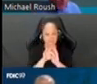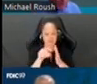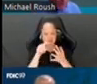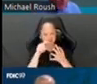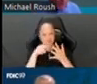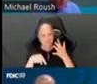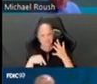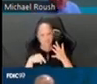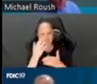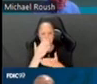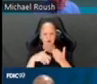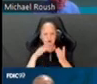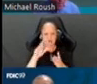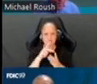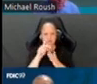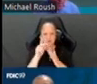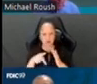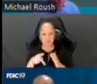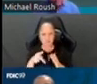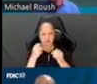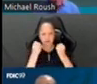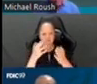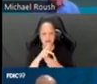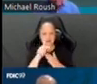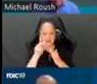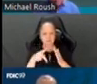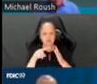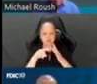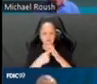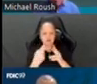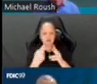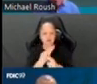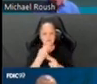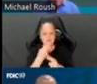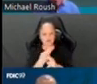as part of the program. In fact, a lot of programs have started off by using a handful